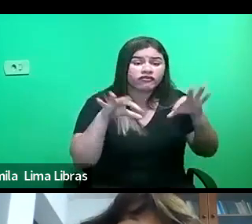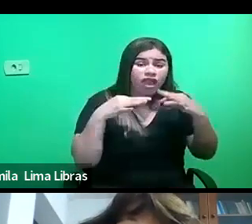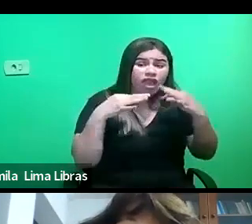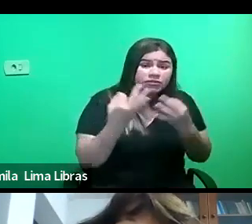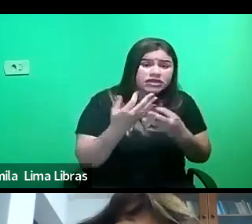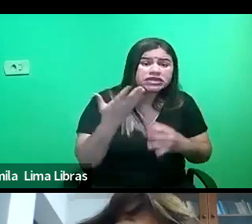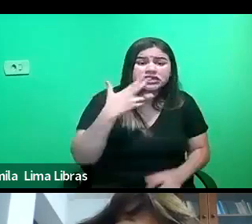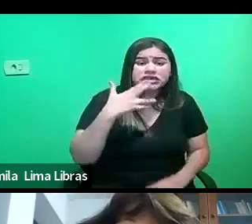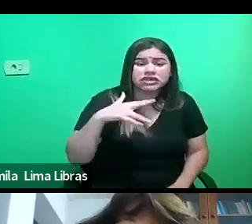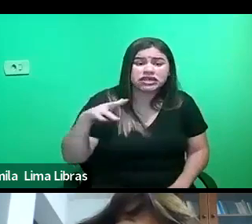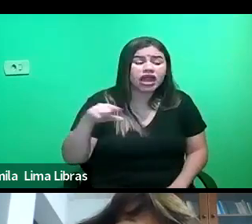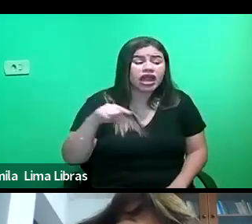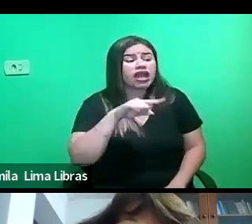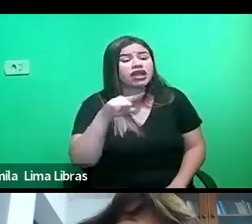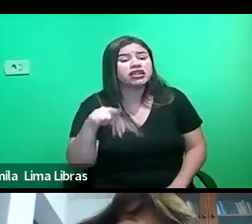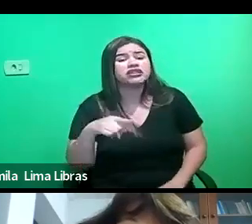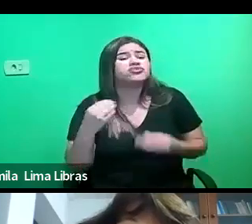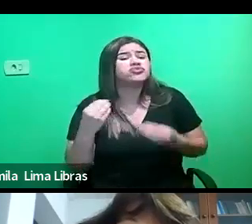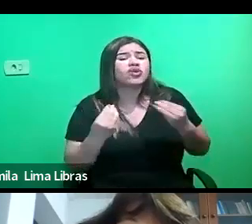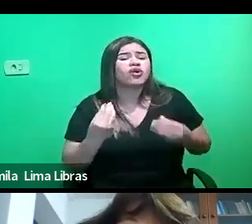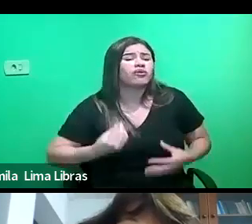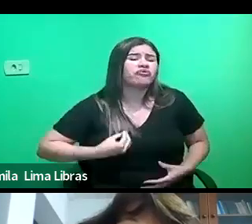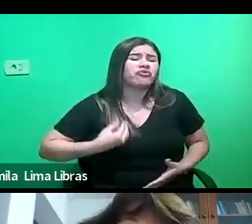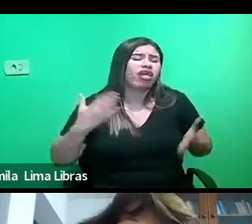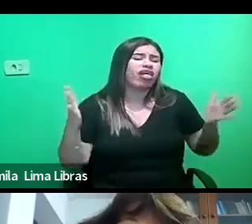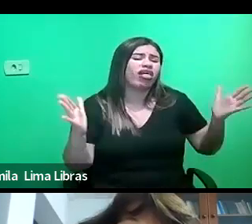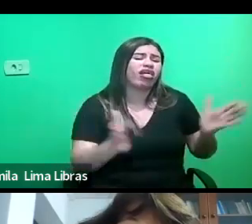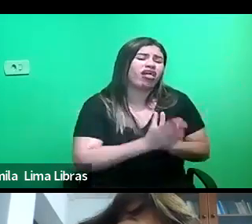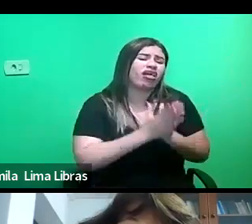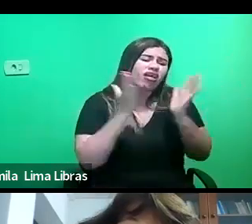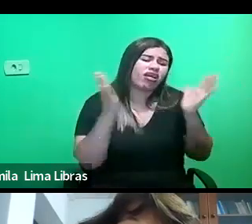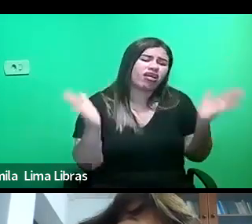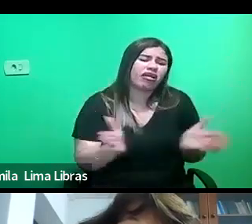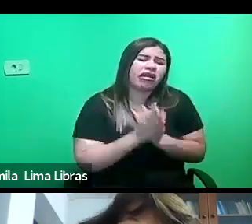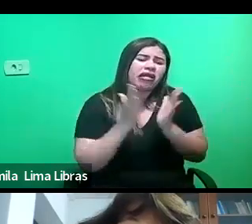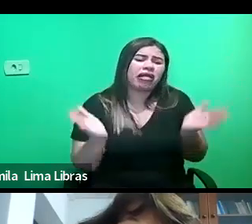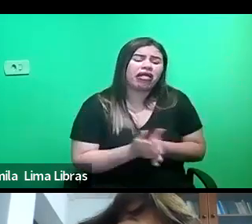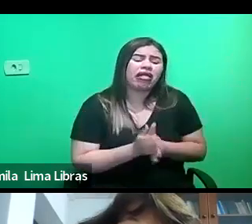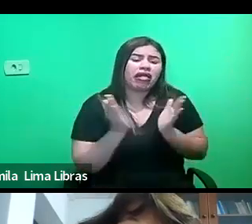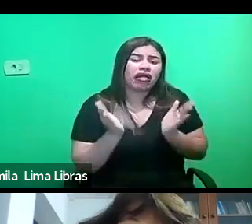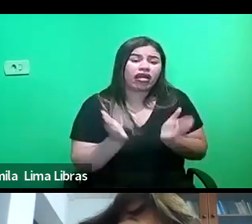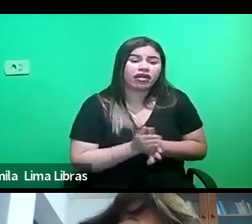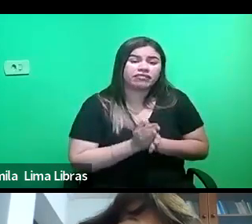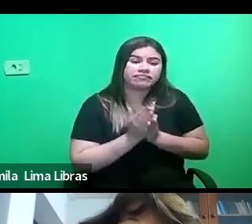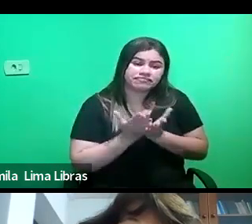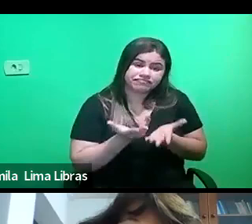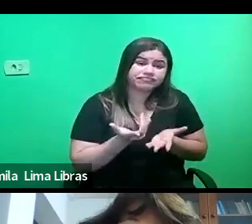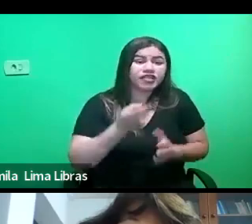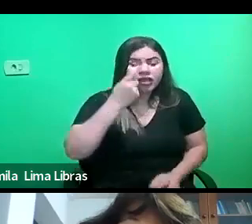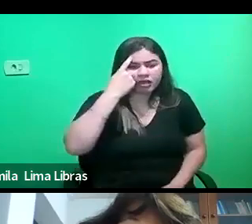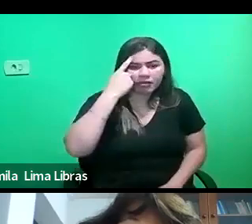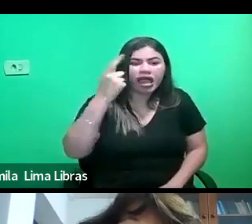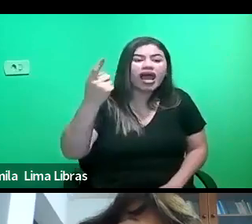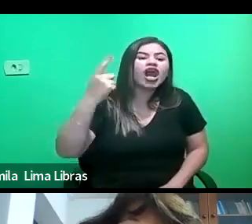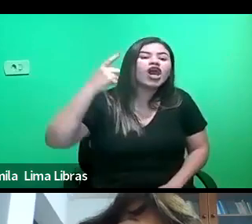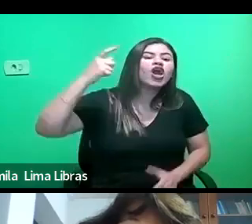poverty without resources. this this is is the this is the case. E the this is the case. E. Even in the Uk, where Even in the Uk, where millions